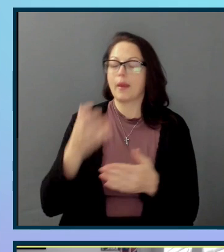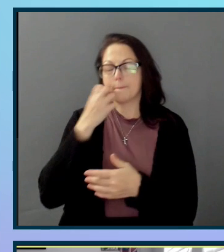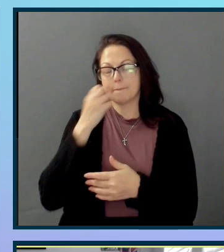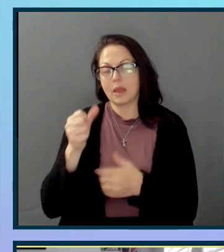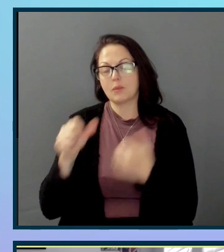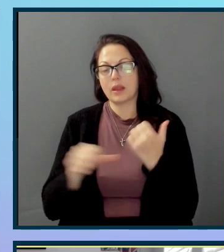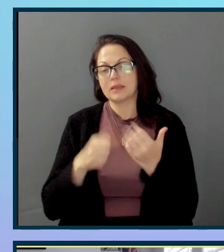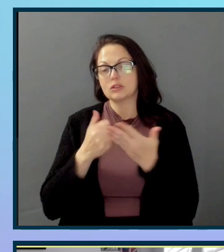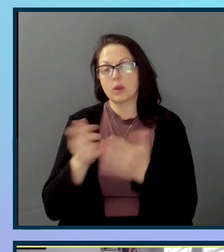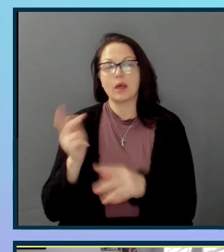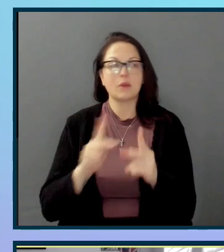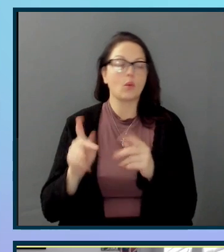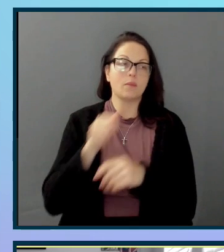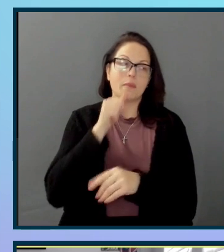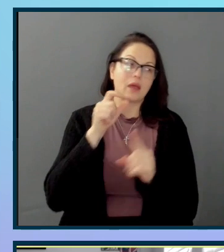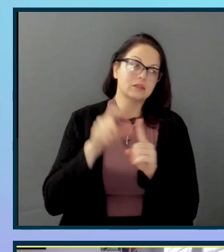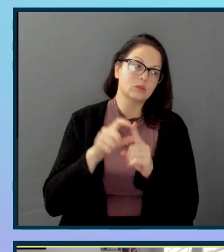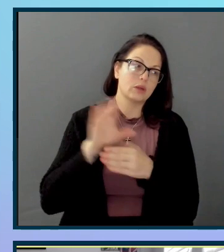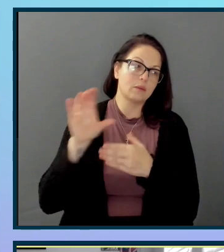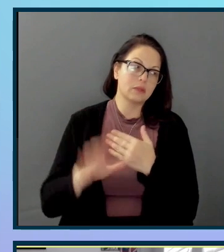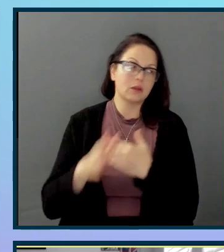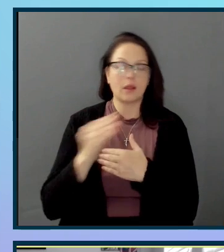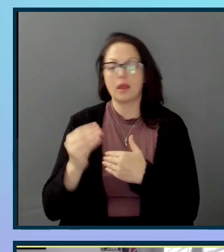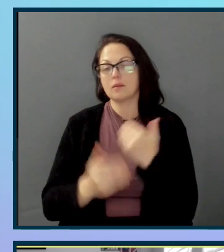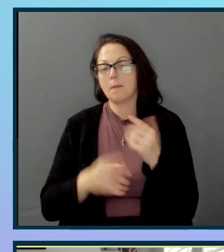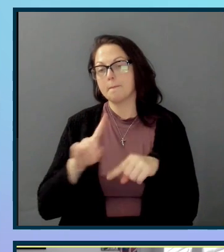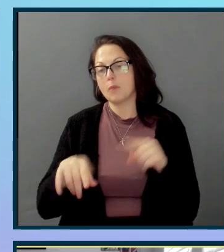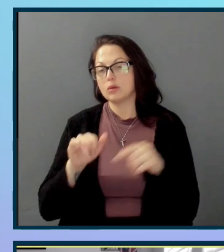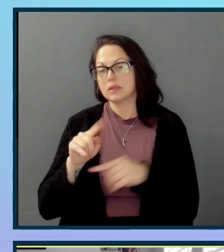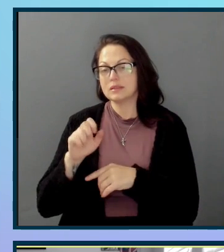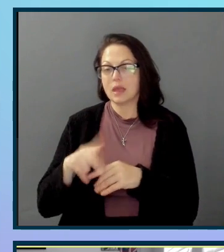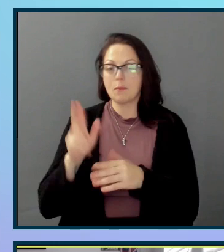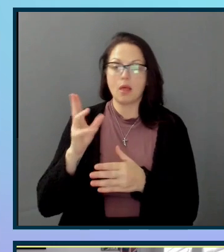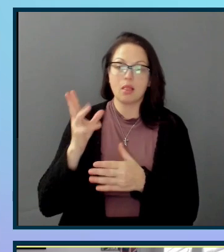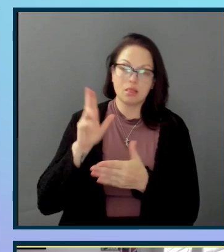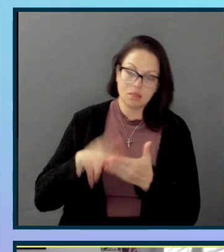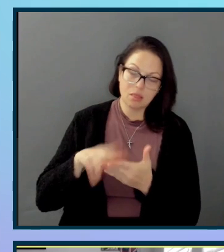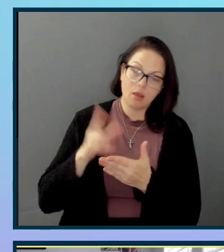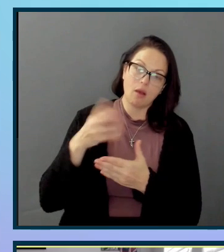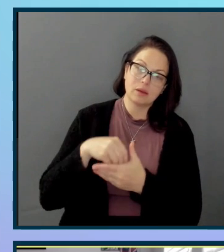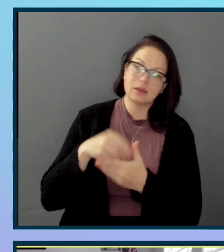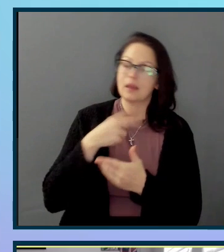through password completion and multi-step logins. And then think about voice menus and how much,